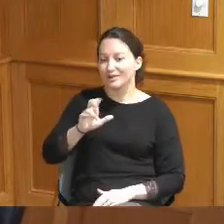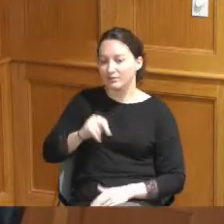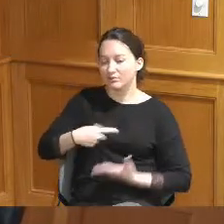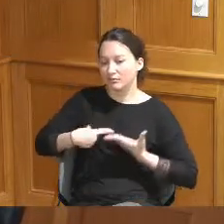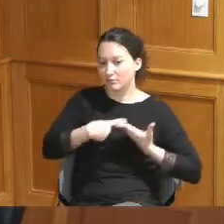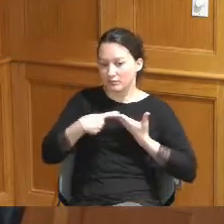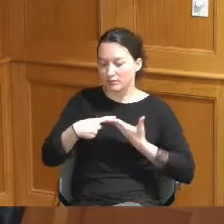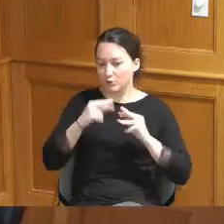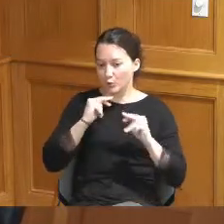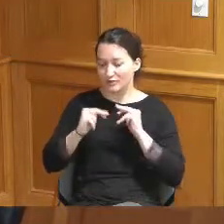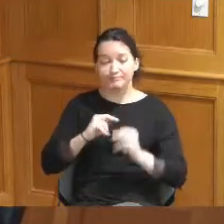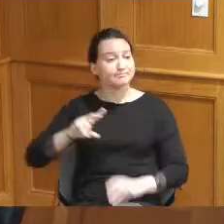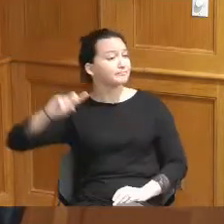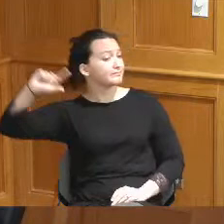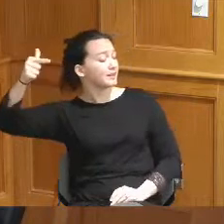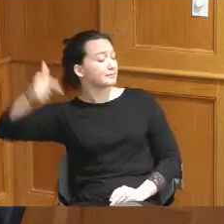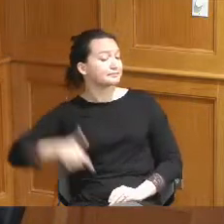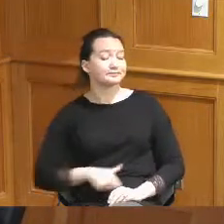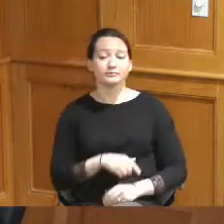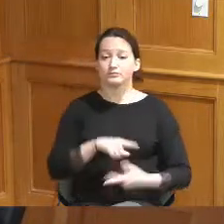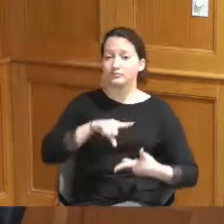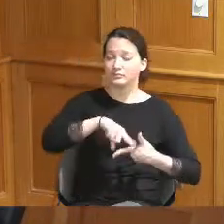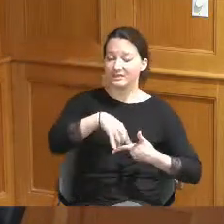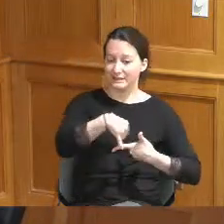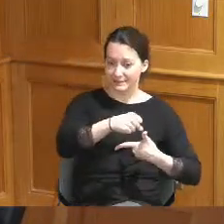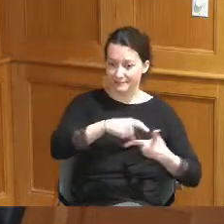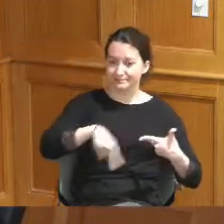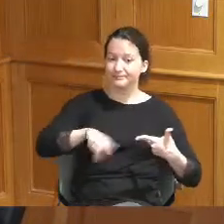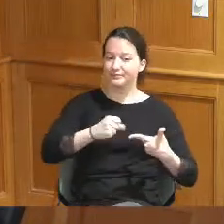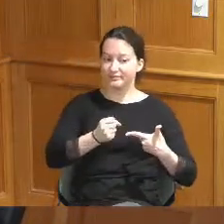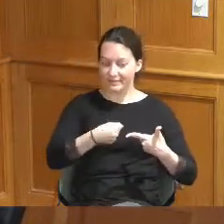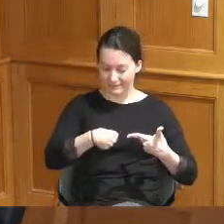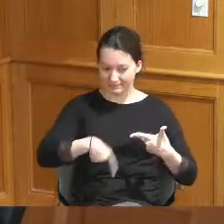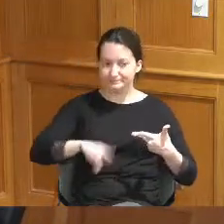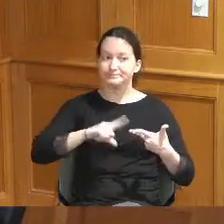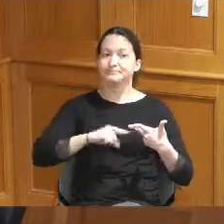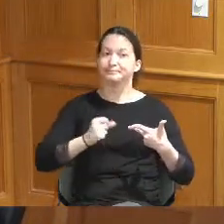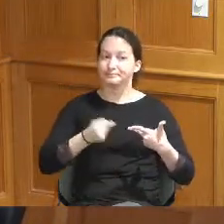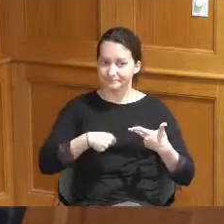second Commissioner Reece yes Commissioner Driehaus Commissioner Summerow Dumas yes